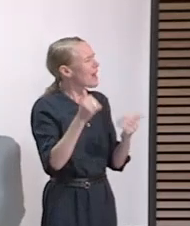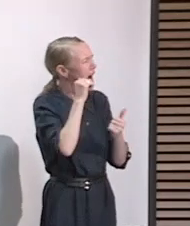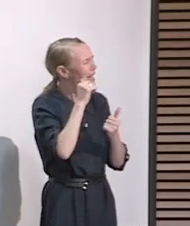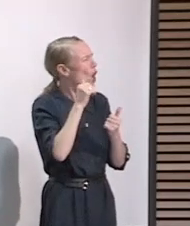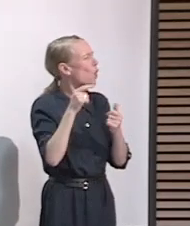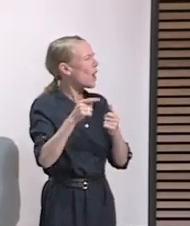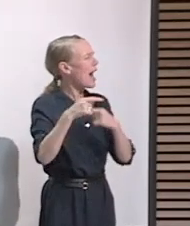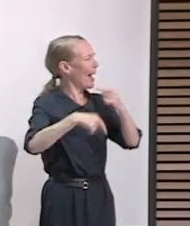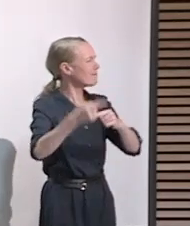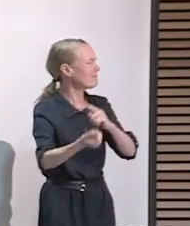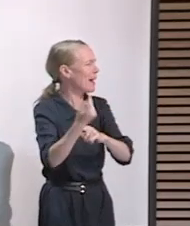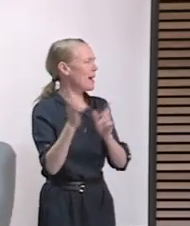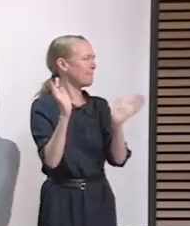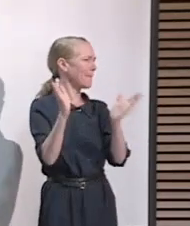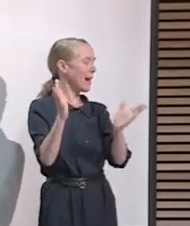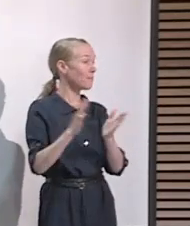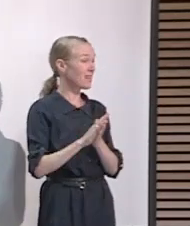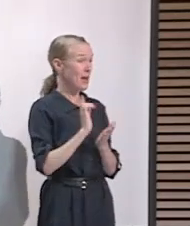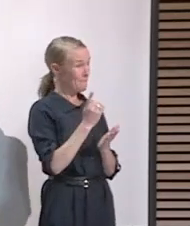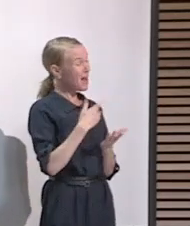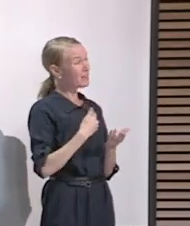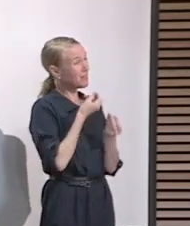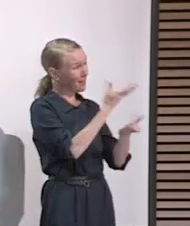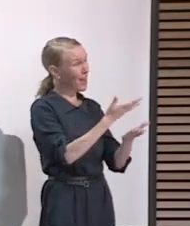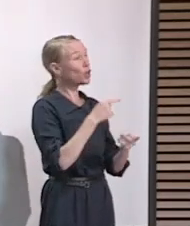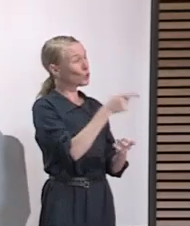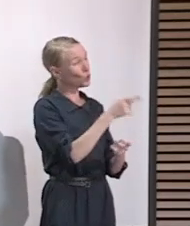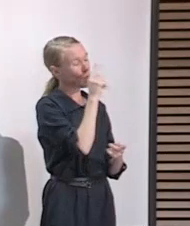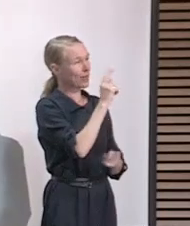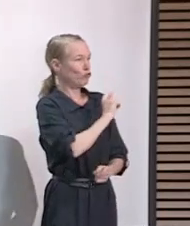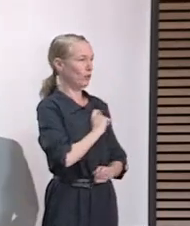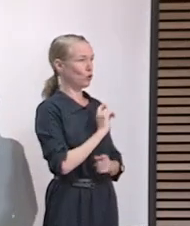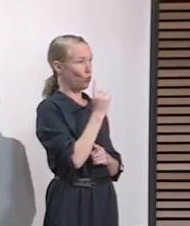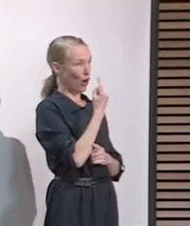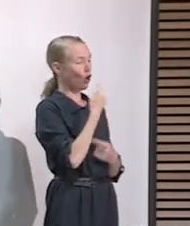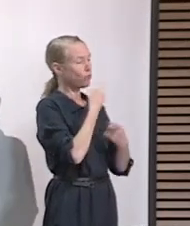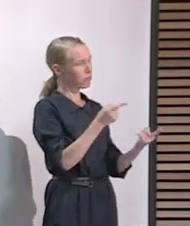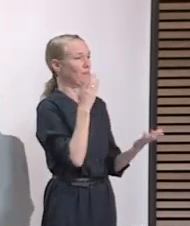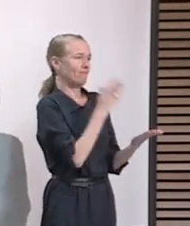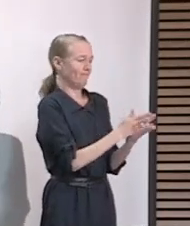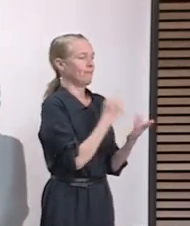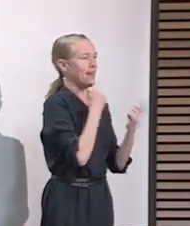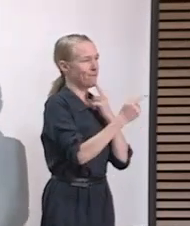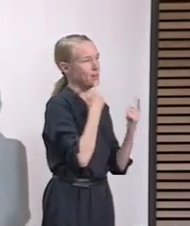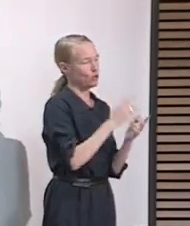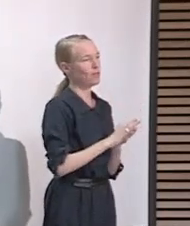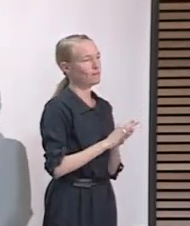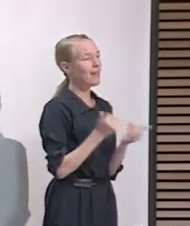advice to everybody is if you hear it here at 1:00 it means that it's true, it means we have tested it, we have